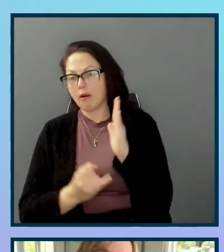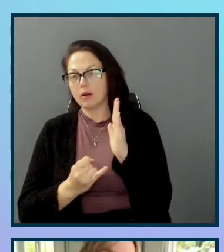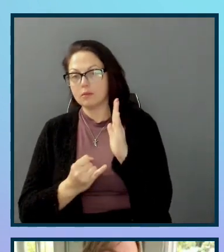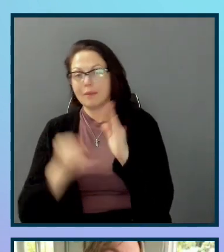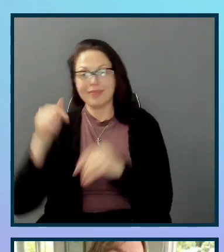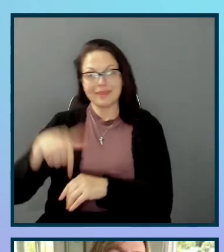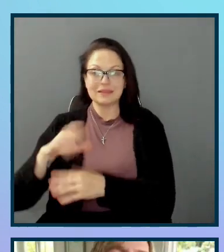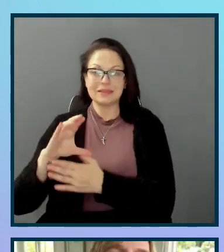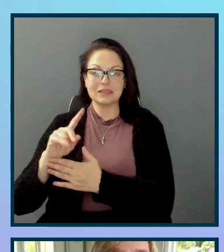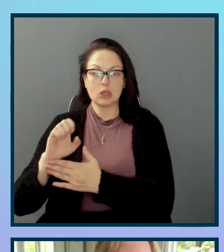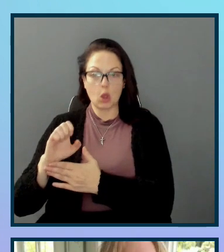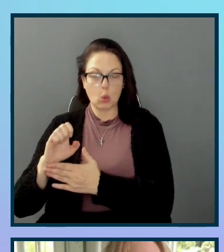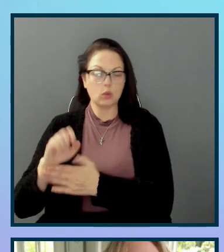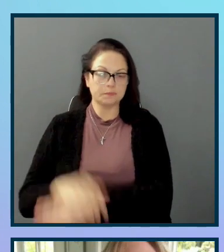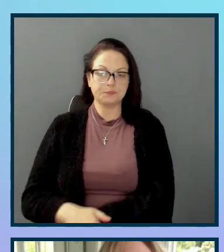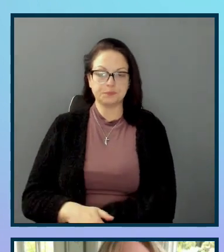So we're looking at, on the left,